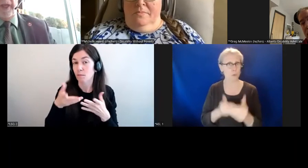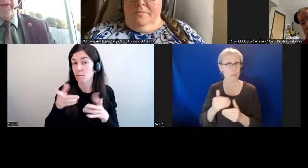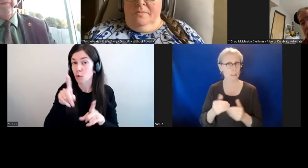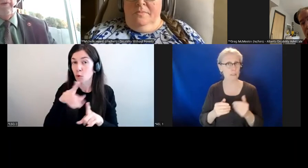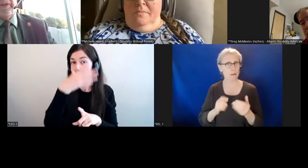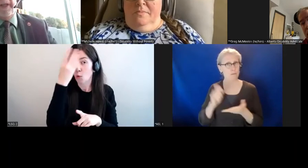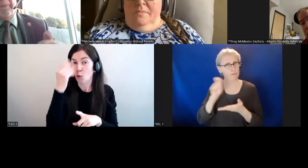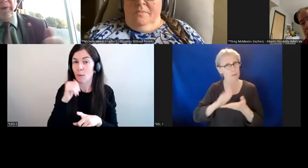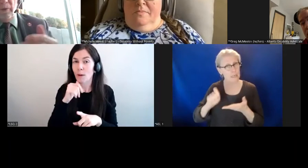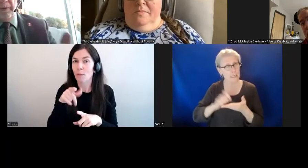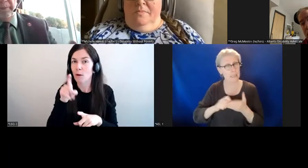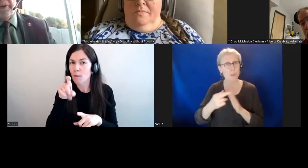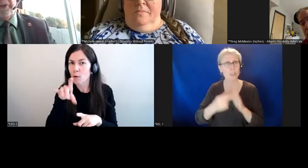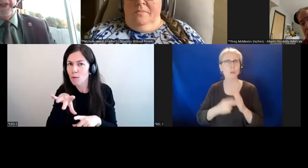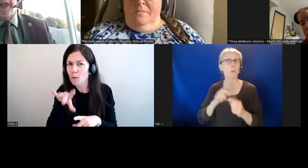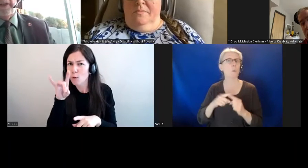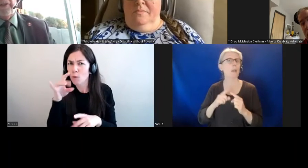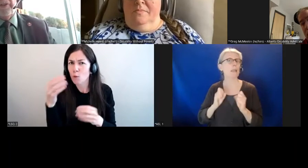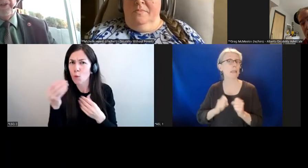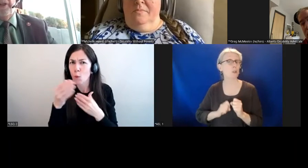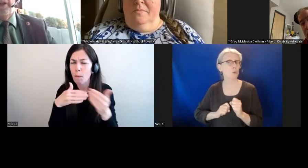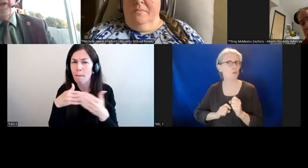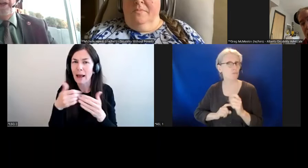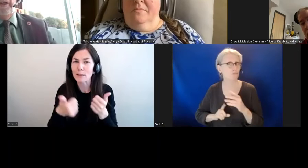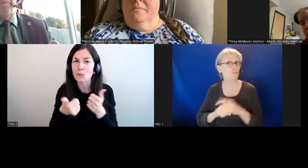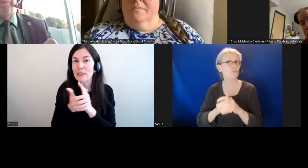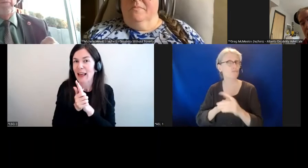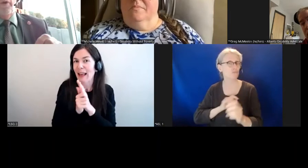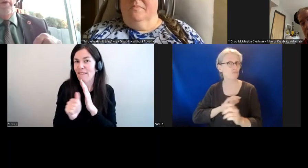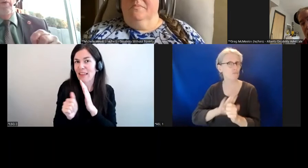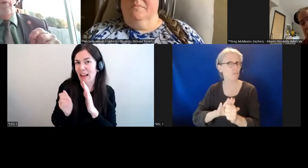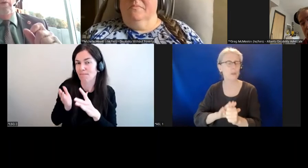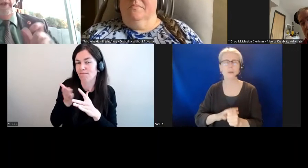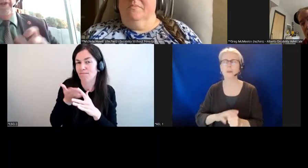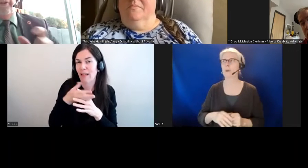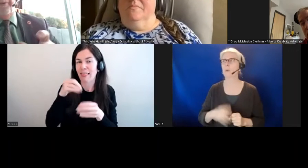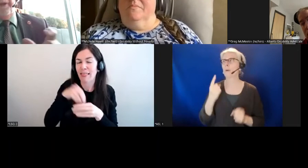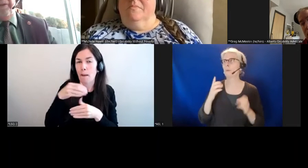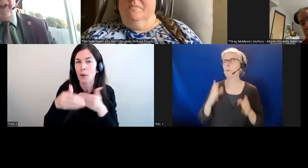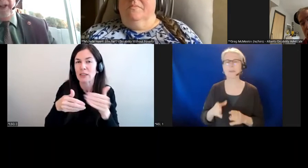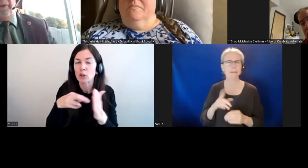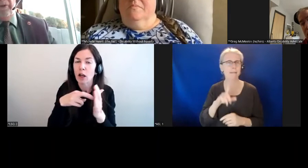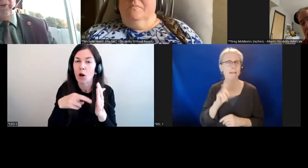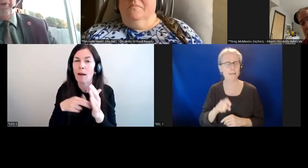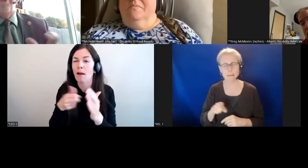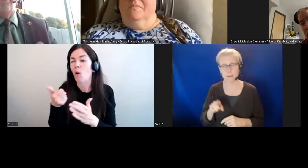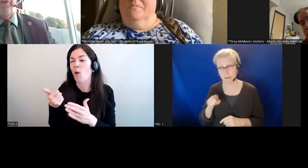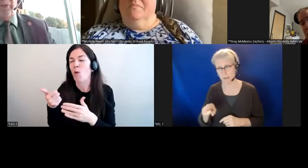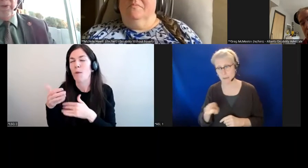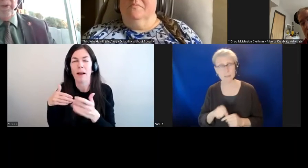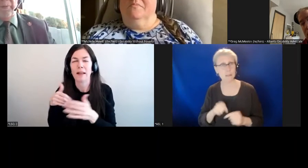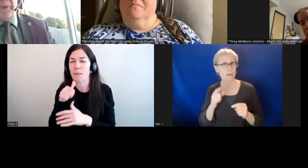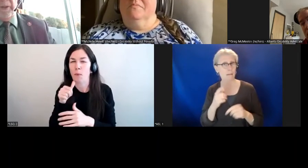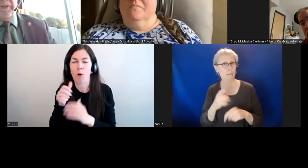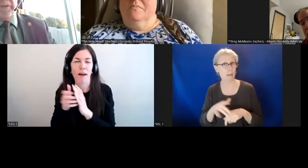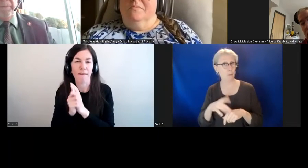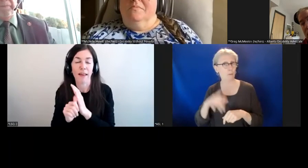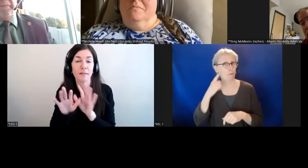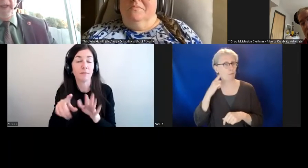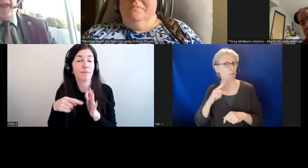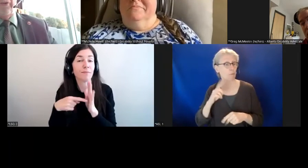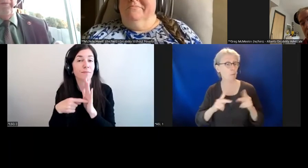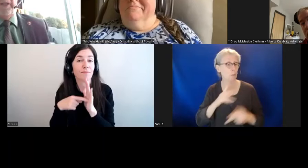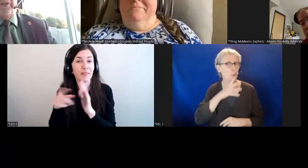YOU CAN'T. FOR EXAMPLE, ONE PERSON ASKS WILL THIS BE AVAILABLE TO SENIORS WITH DISABILITIES? AND YOU